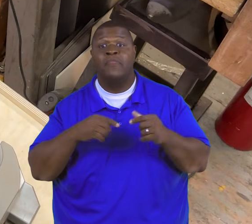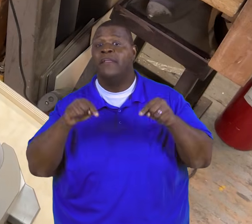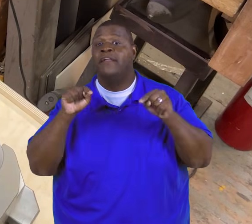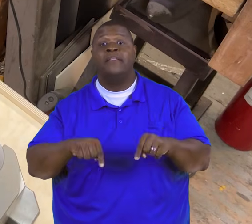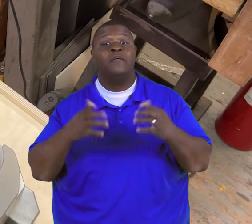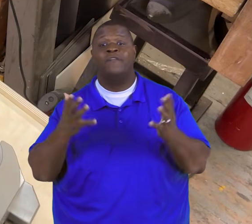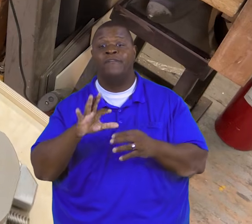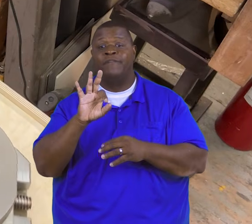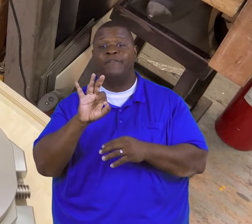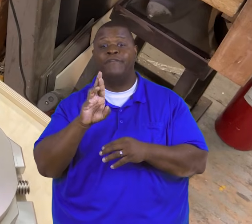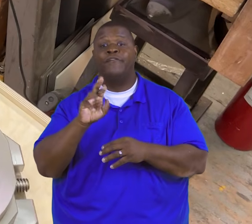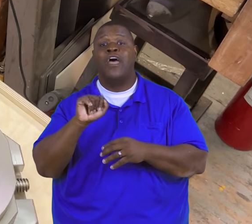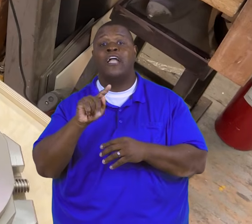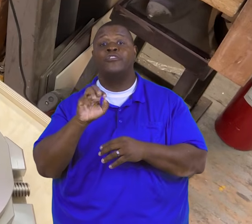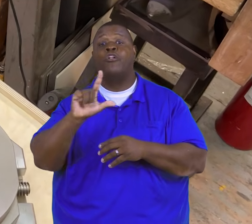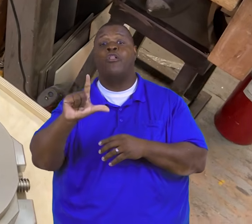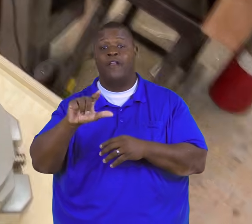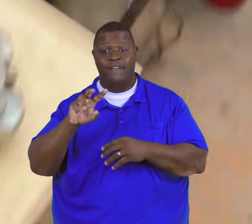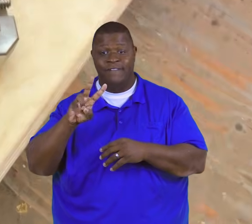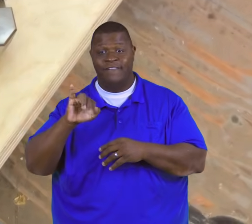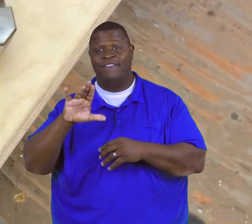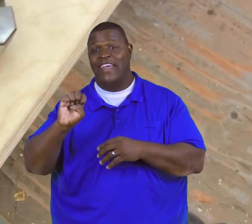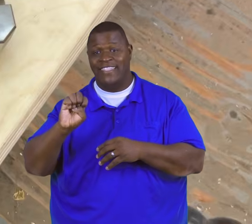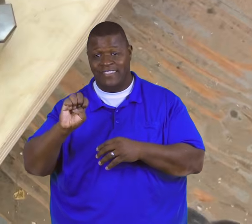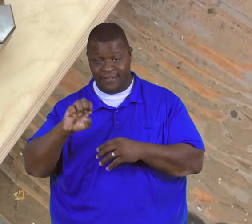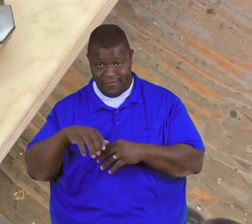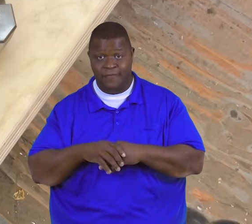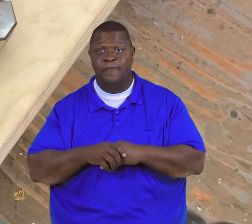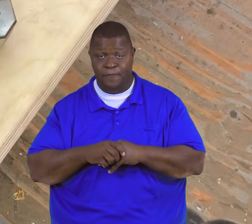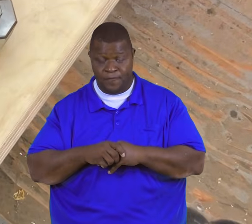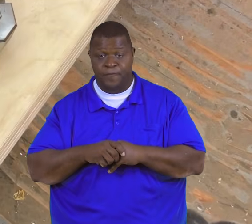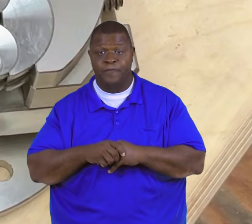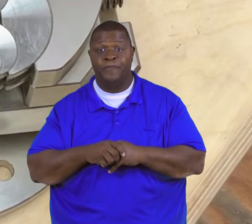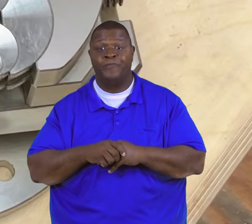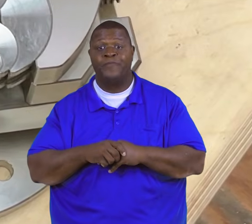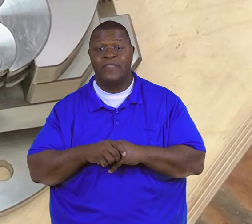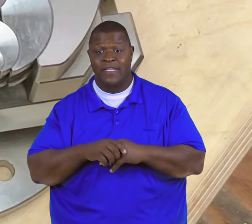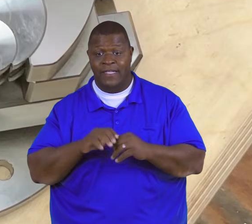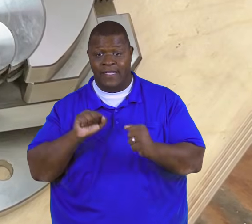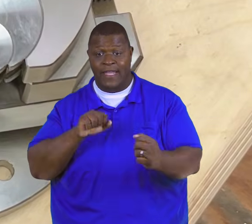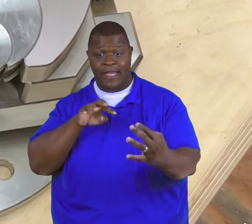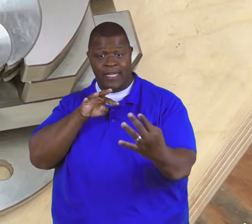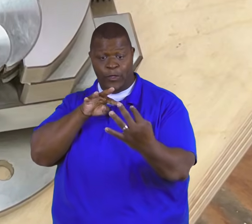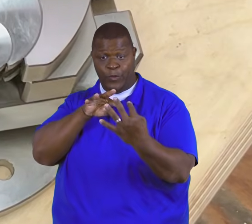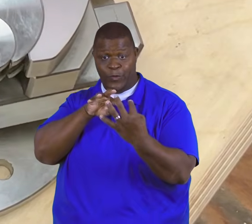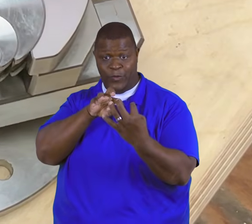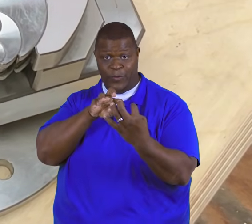I've got a fractal vise here. It grabs and holds onto irregular objects with great strength.